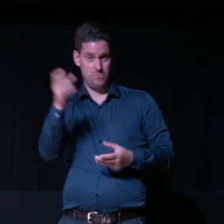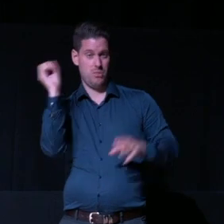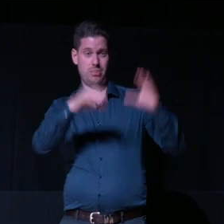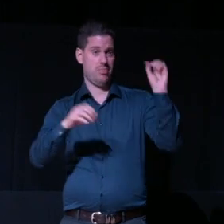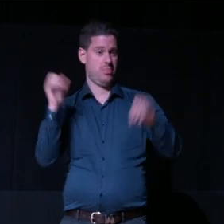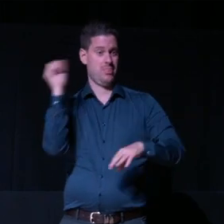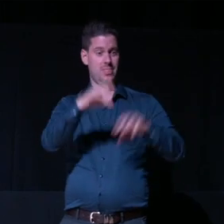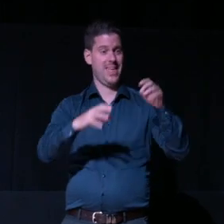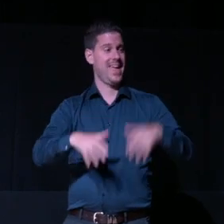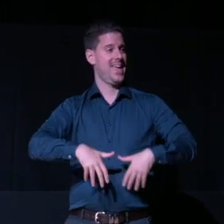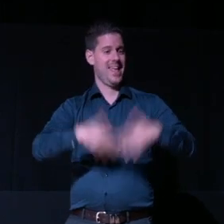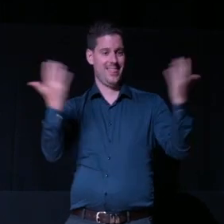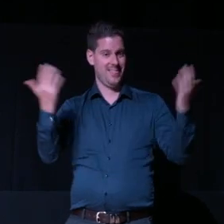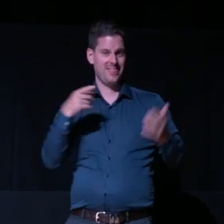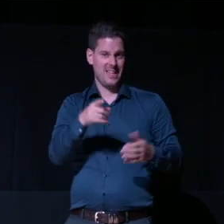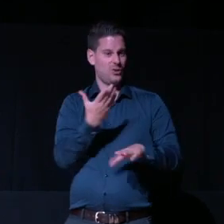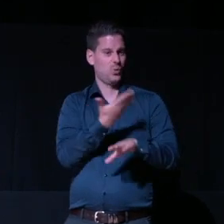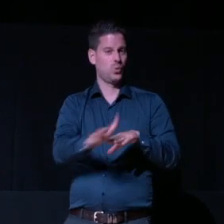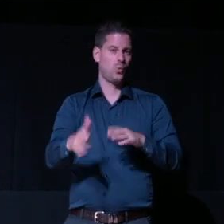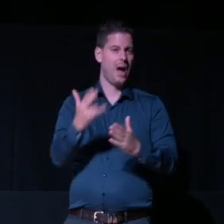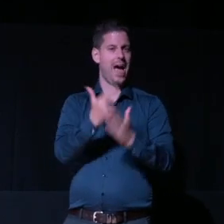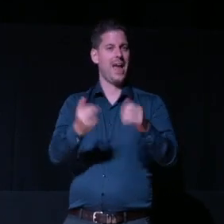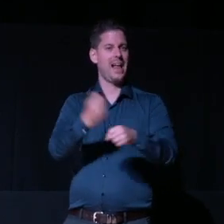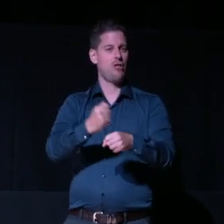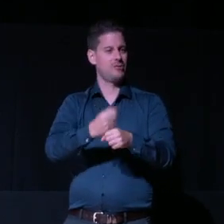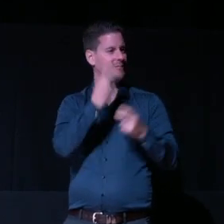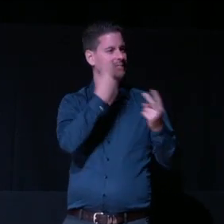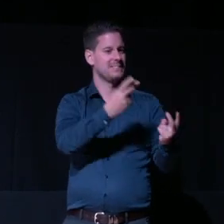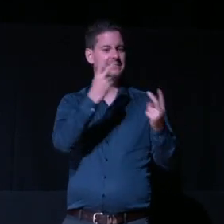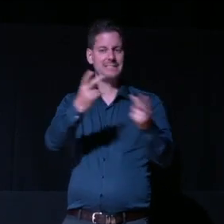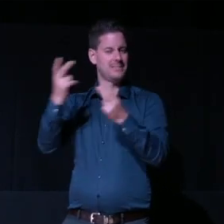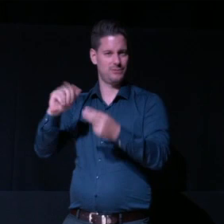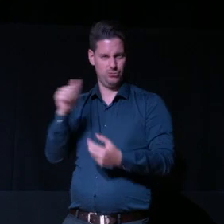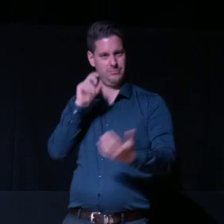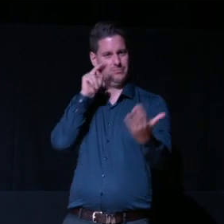But that is the new gallery for artists. Suddenly the world is your is your art gallery.